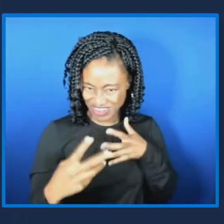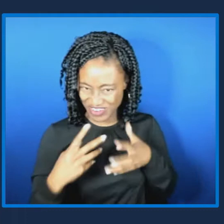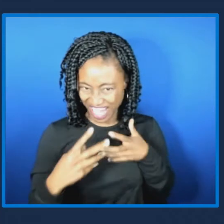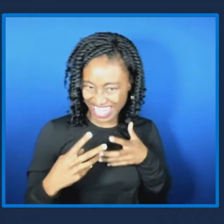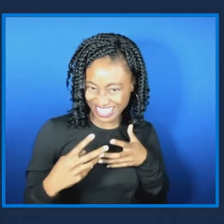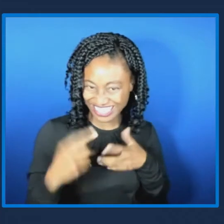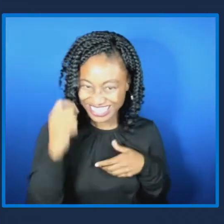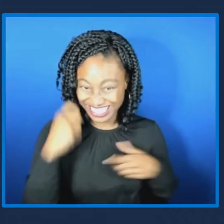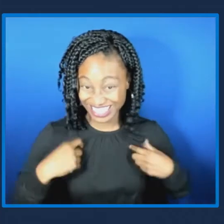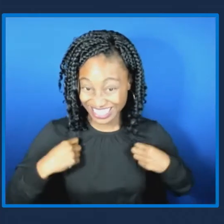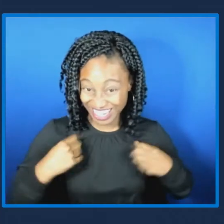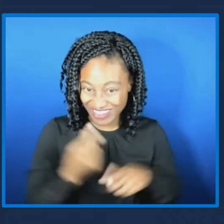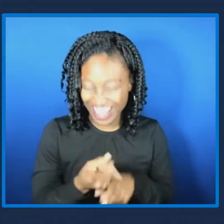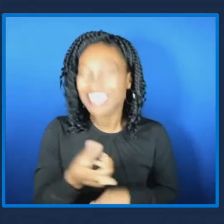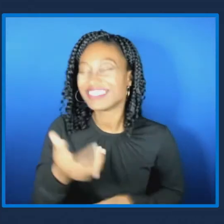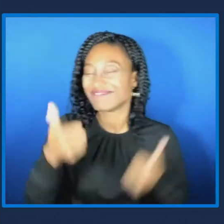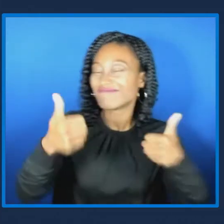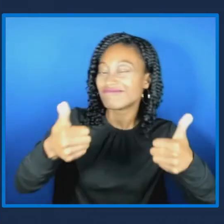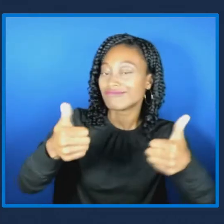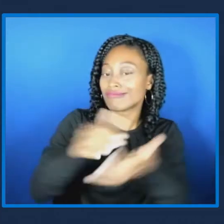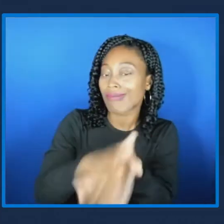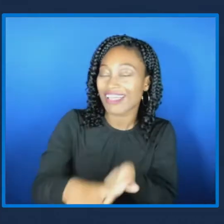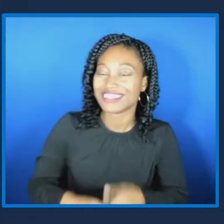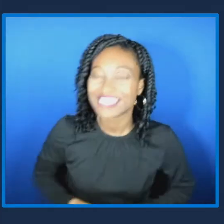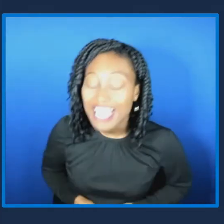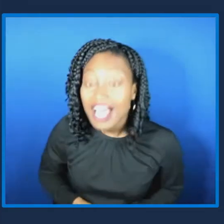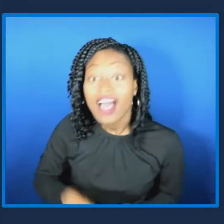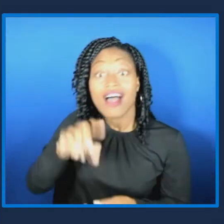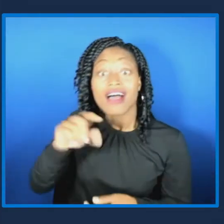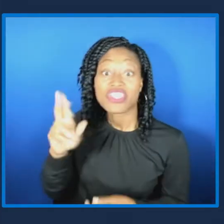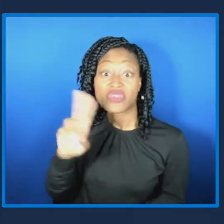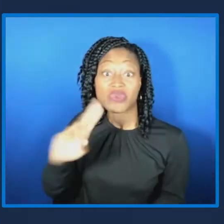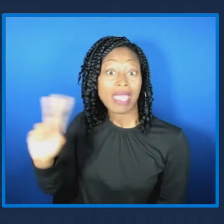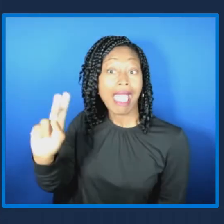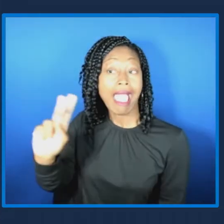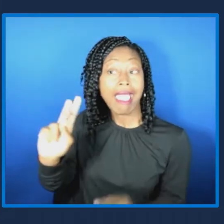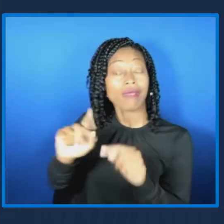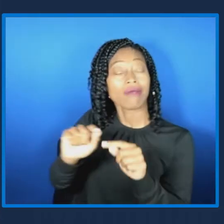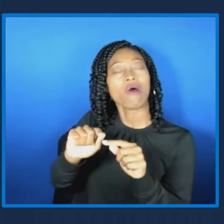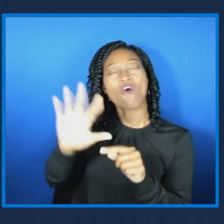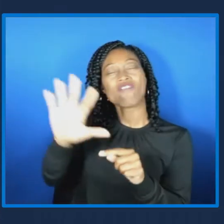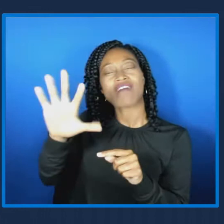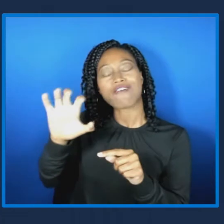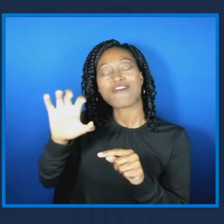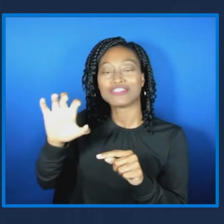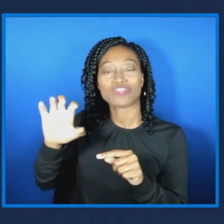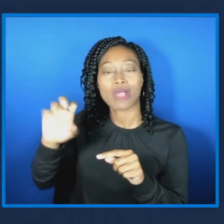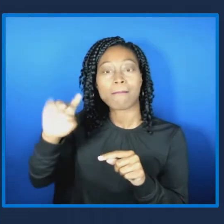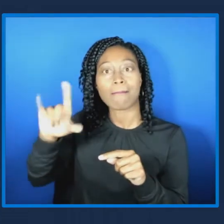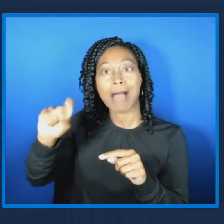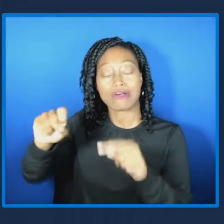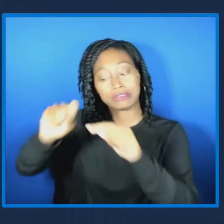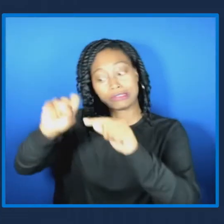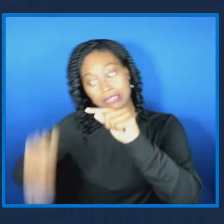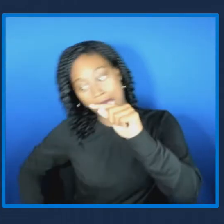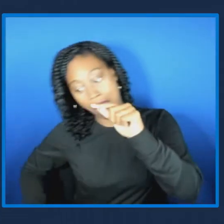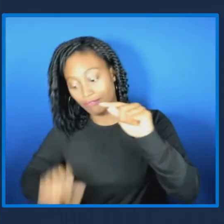Now that we're in the UK, let's head about 500 miles South of Glasgow, just outside of Oxford.